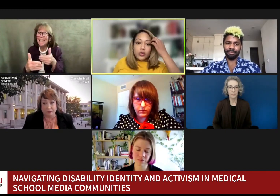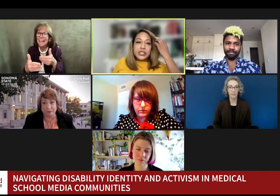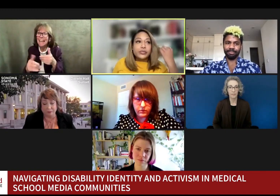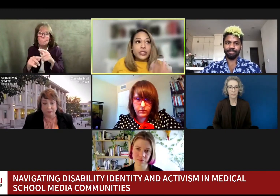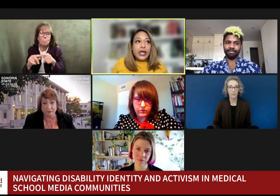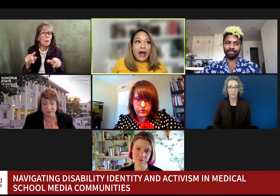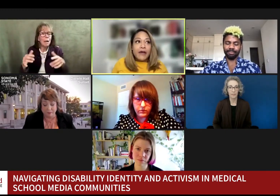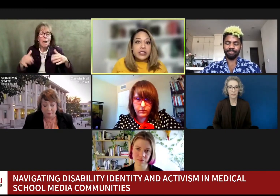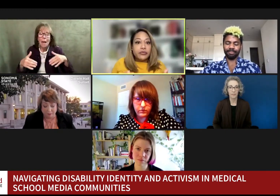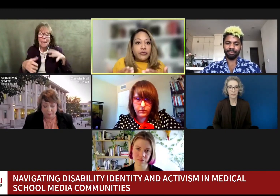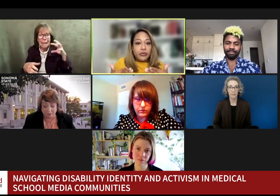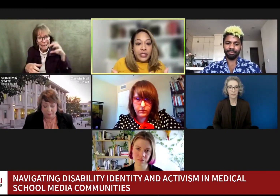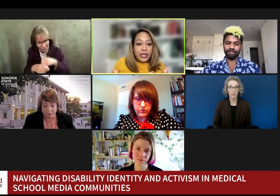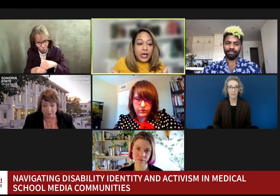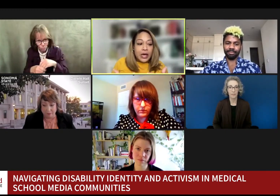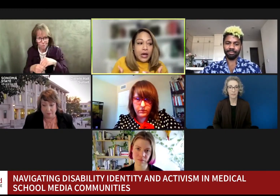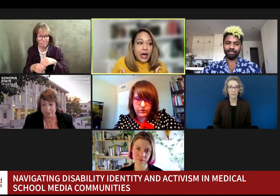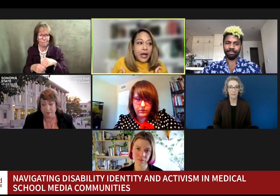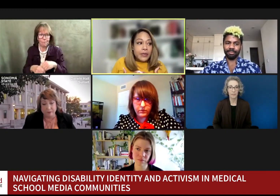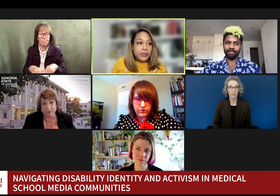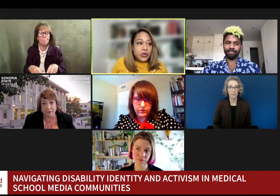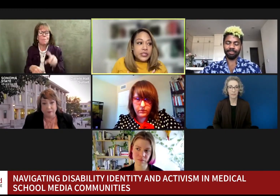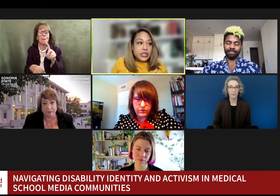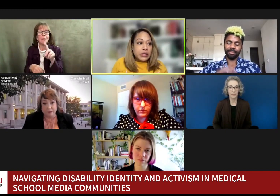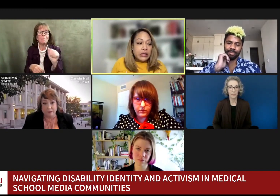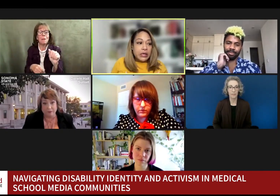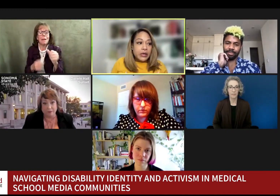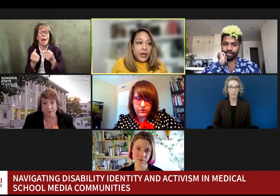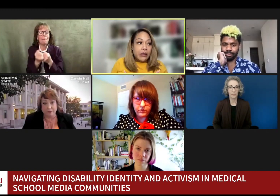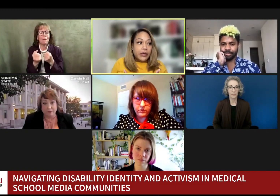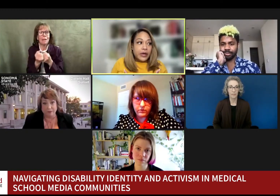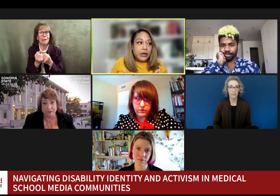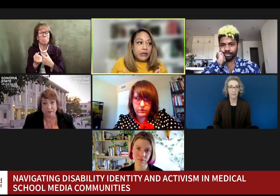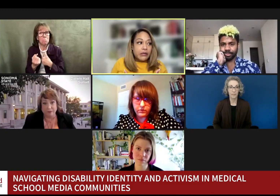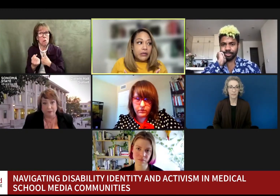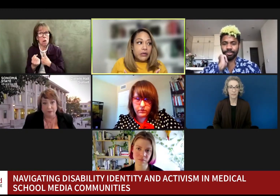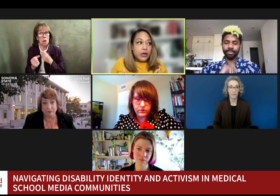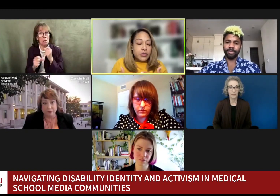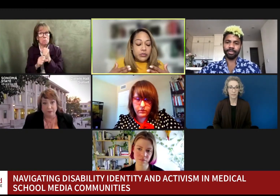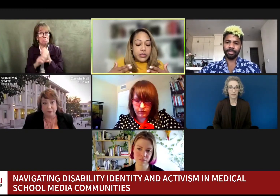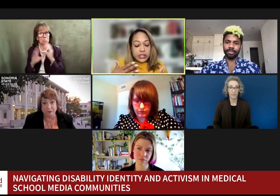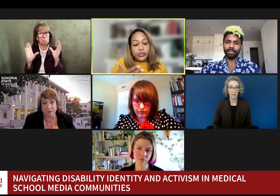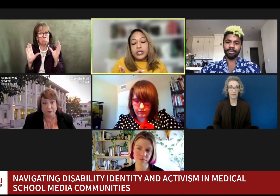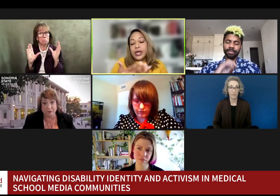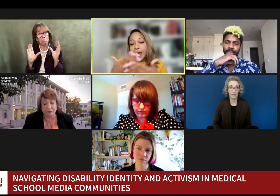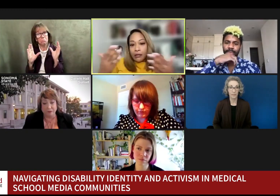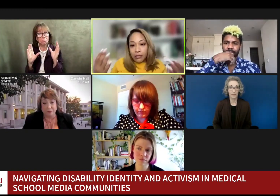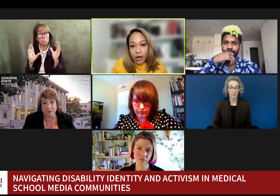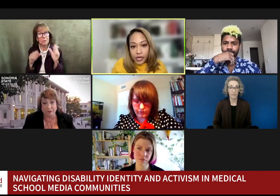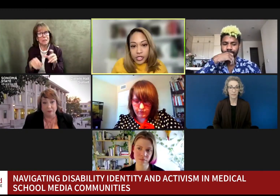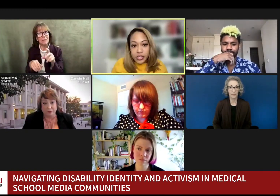So disability advocacy, for me, I am mostly thinking about disability at large.